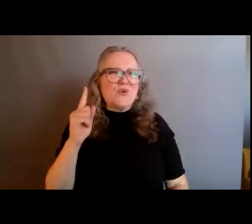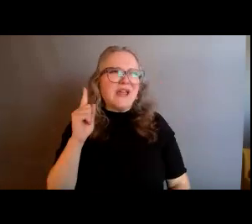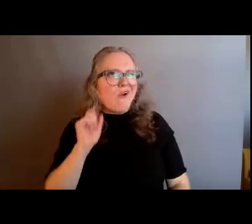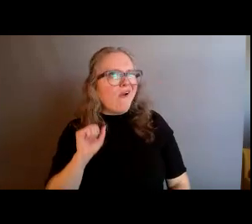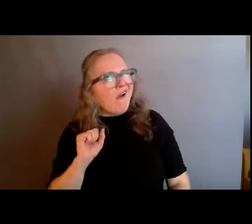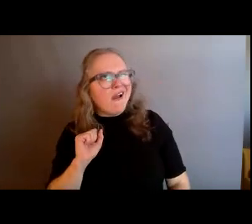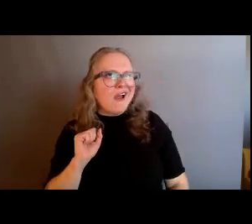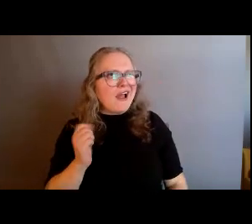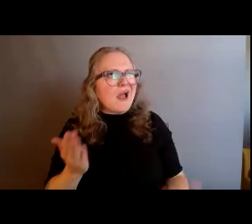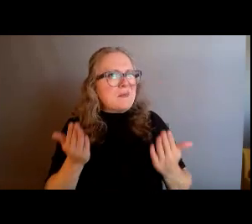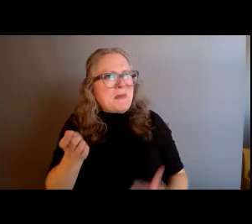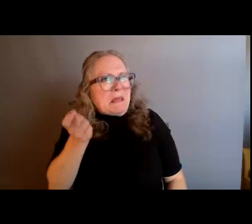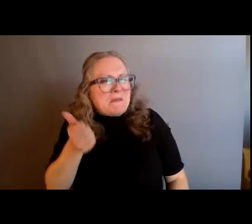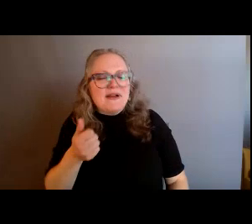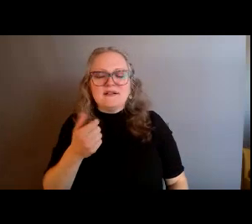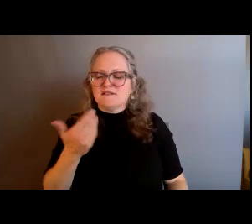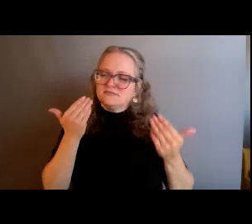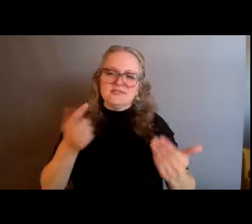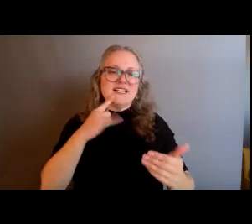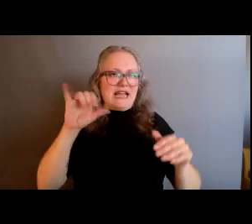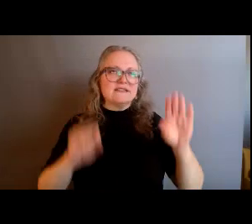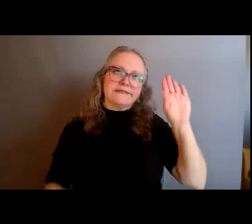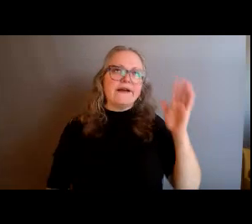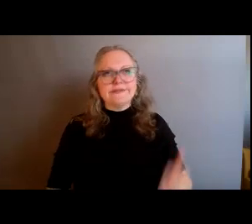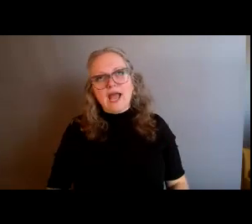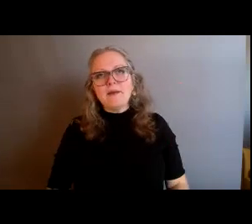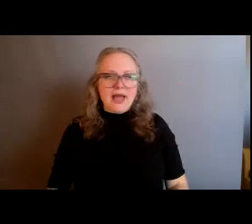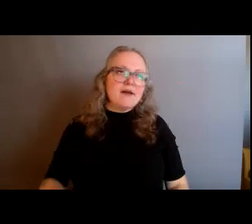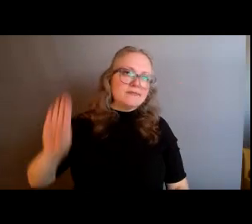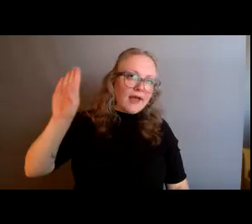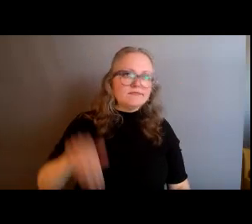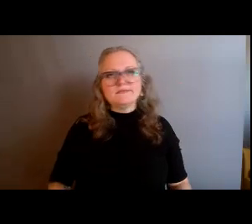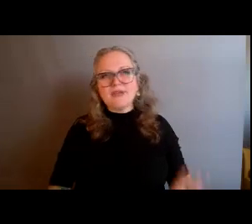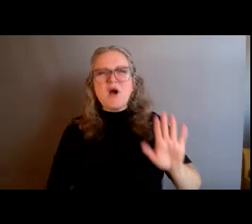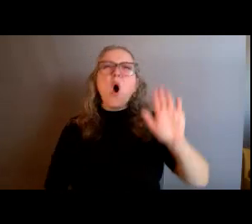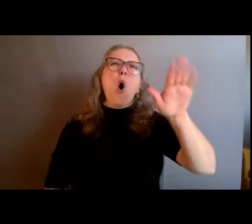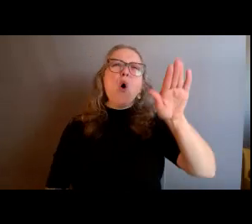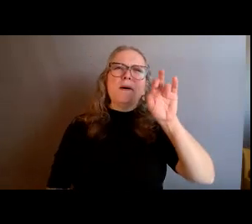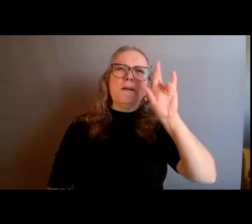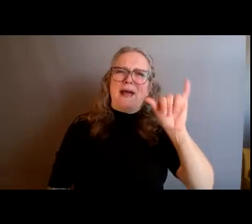And they will say, OK. Yeah, yeah, yeah. Oh, just barely. And then when they do, I'm going to plop